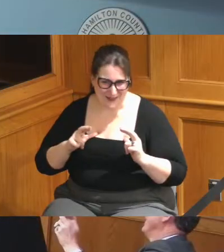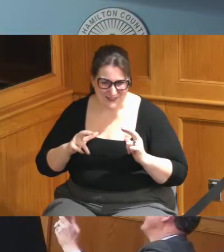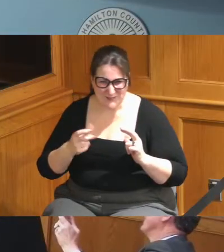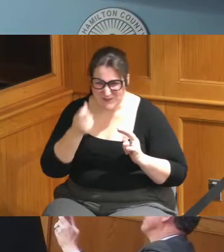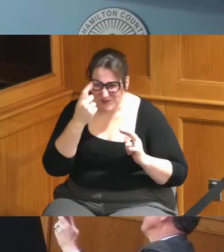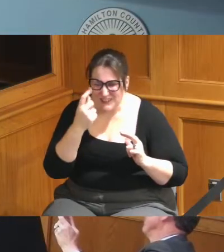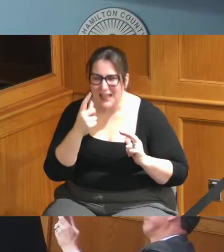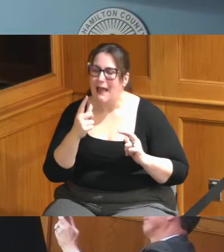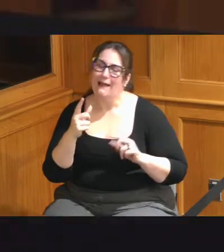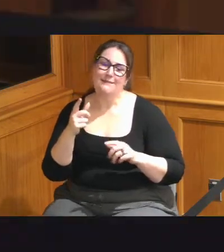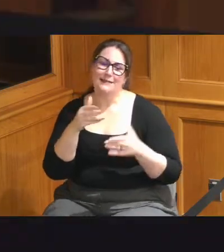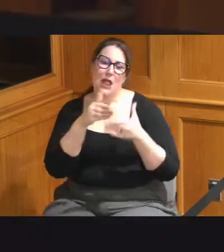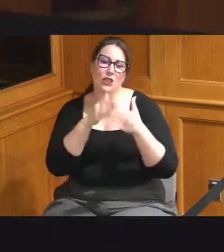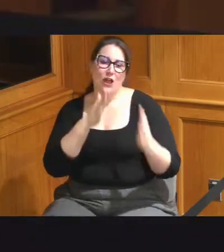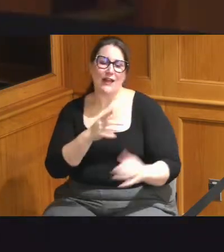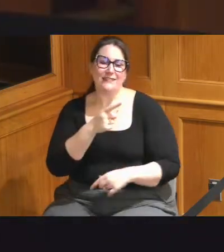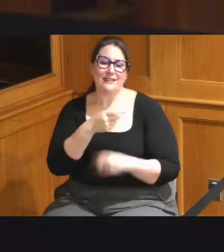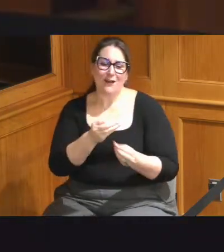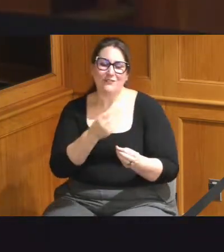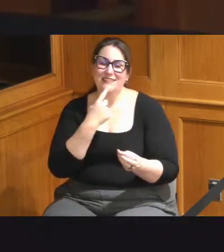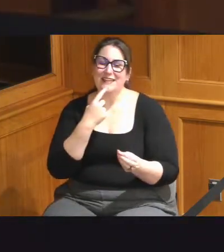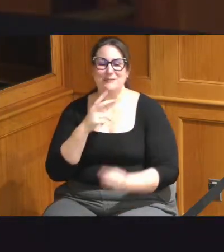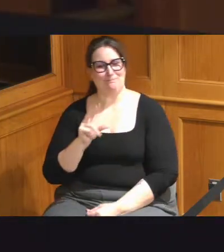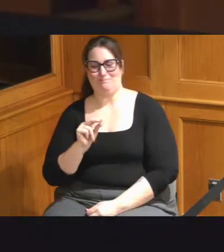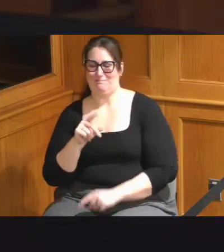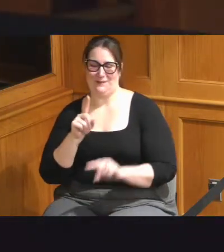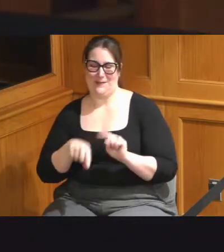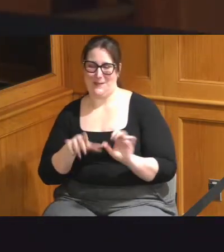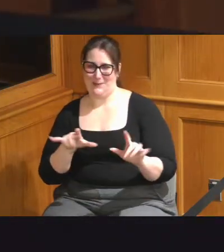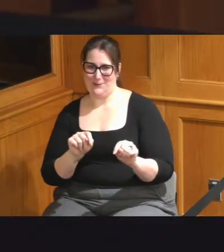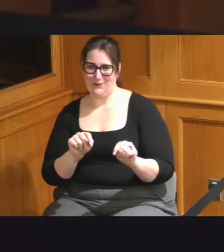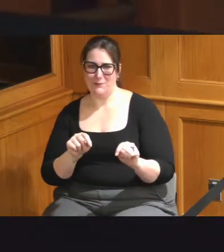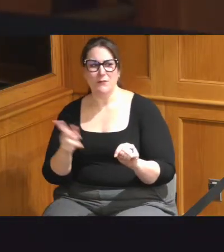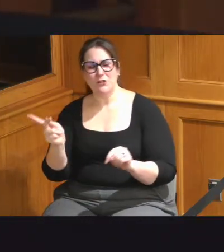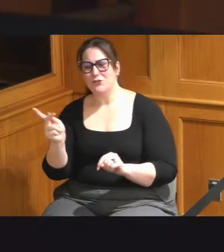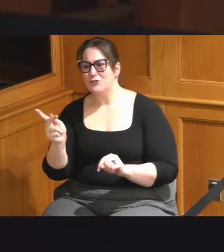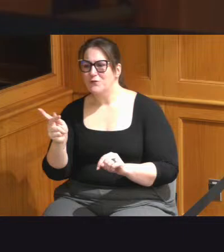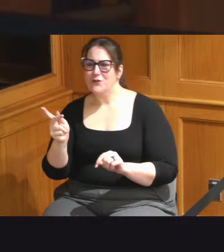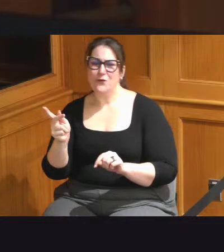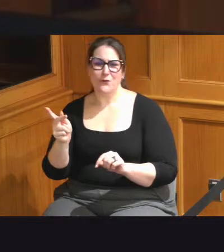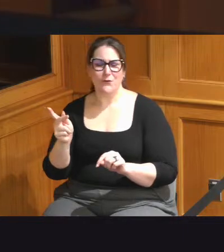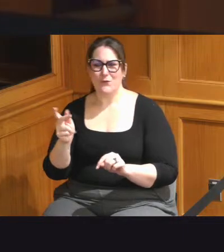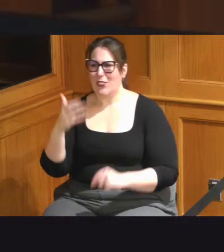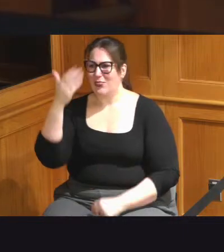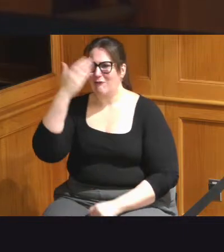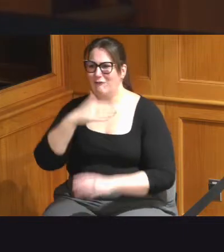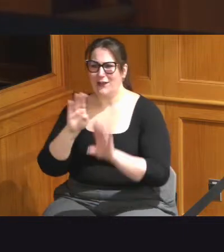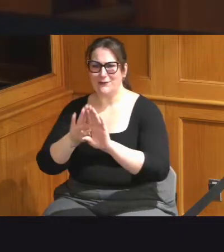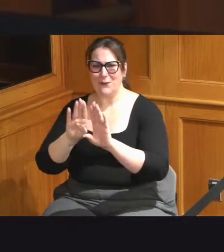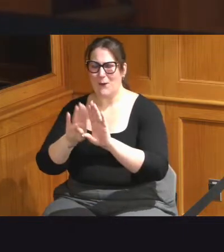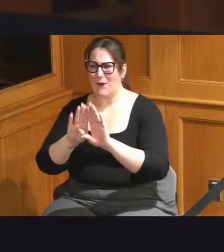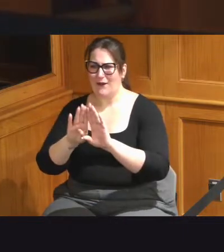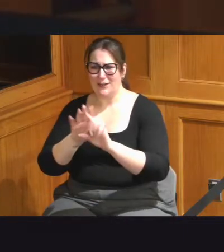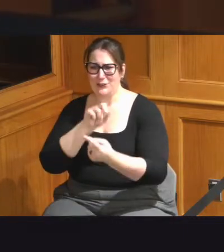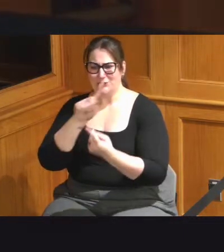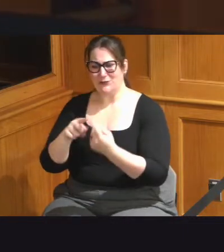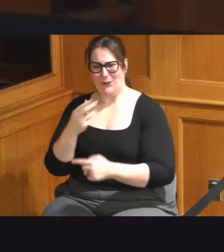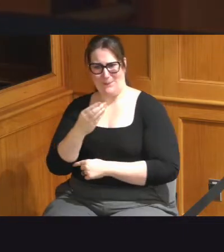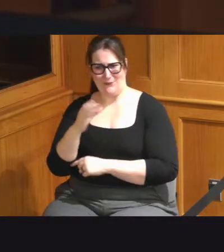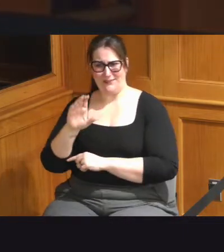said that's not allowable because you have been a you are the front door to Hamilton County. you